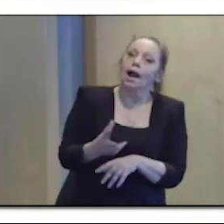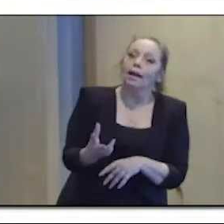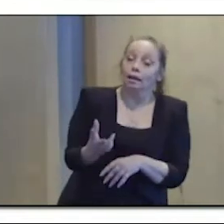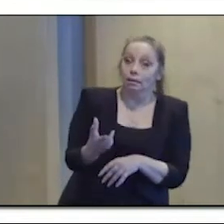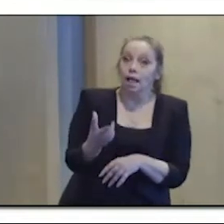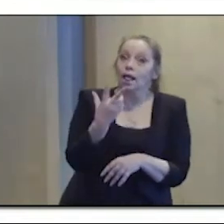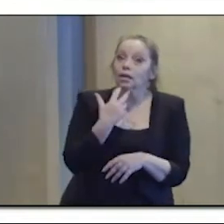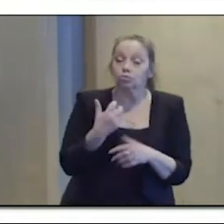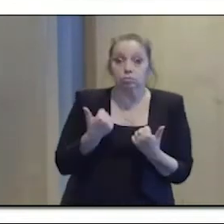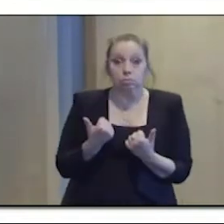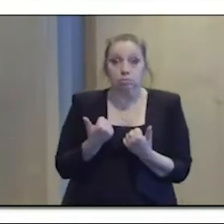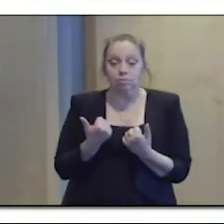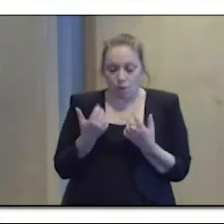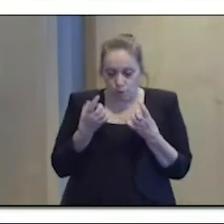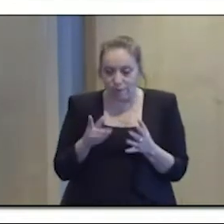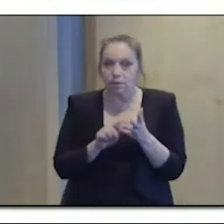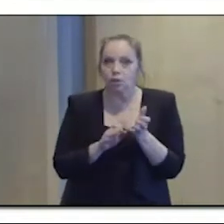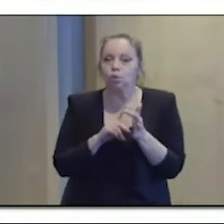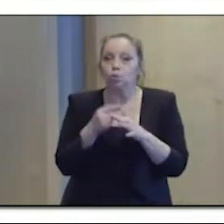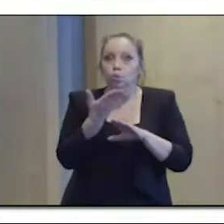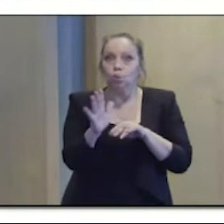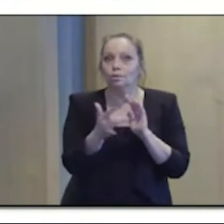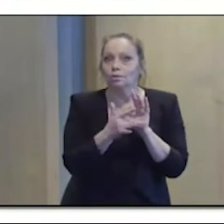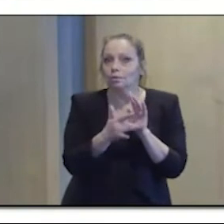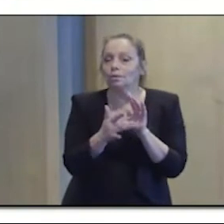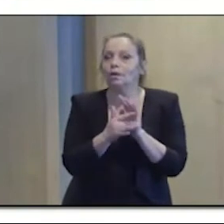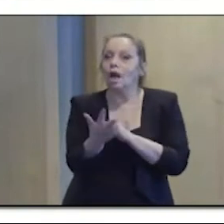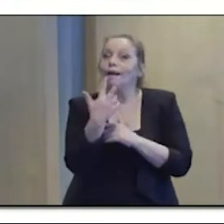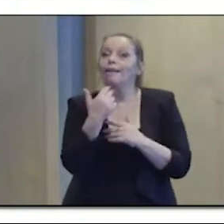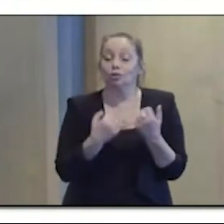but also if we start using new technologies like electric vehicles that's going to